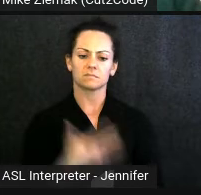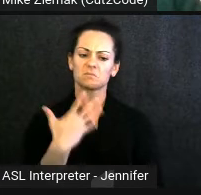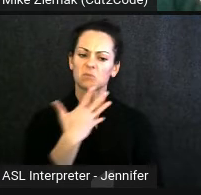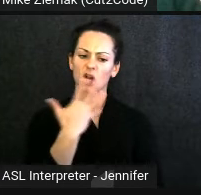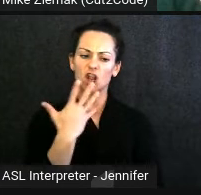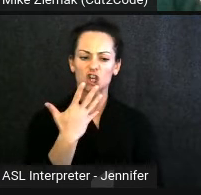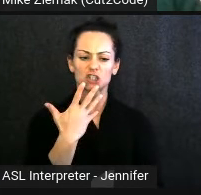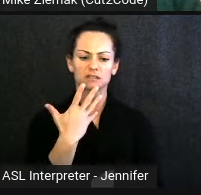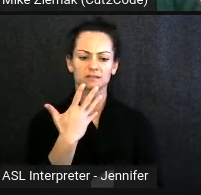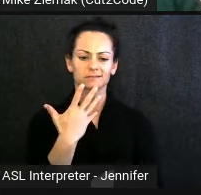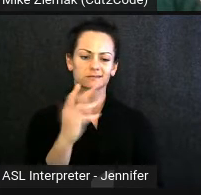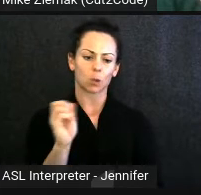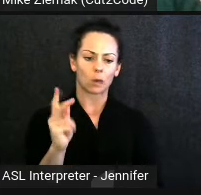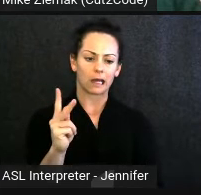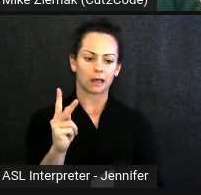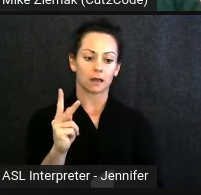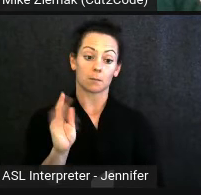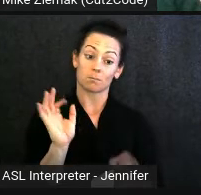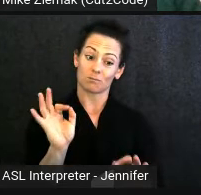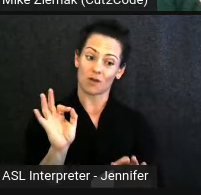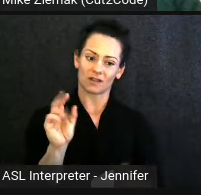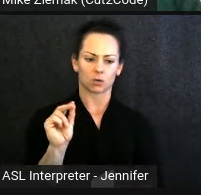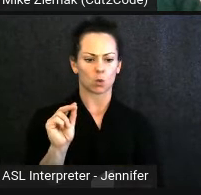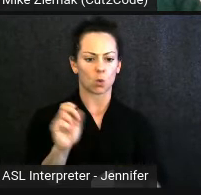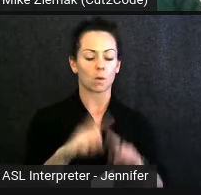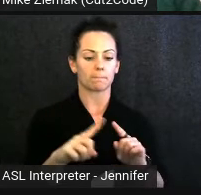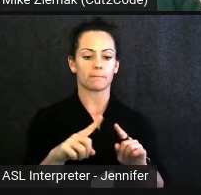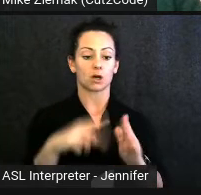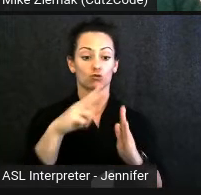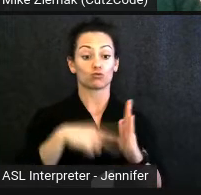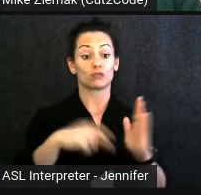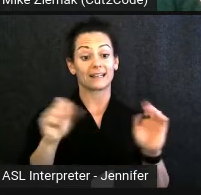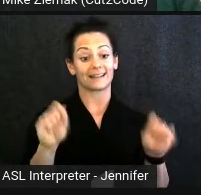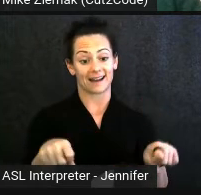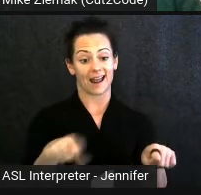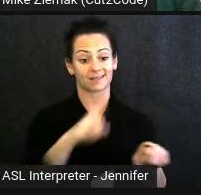It's not perfect, but it's definitely readable, and its actual text, so that's cool.